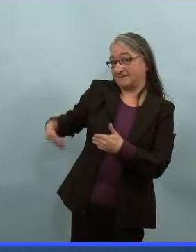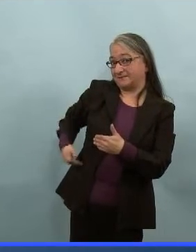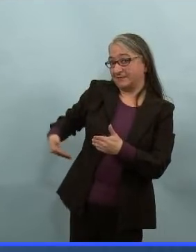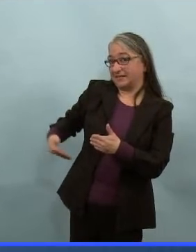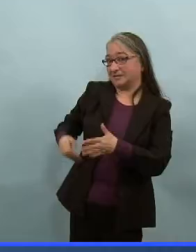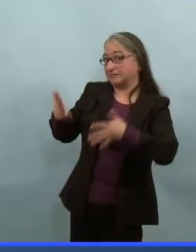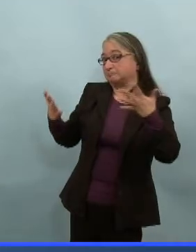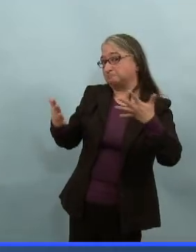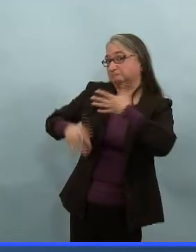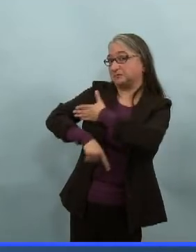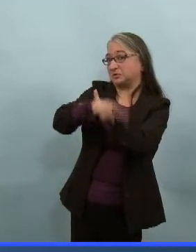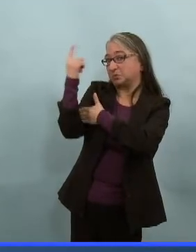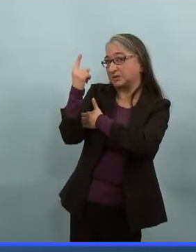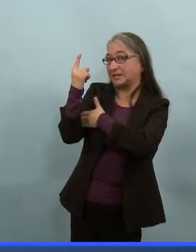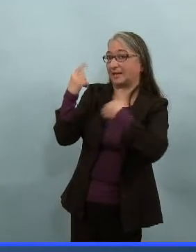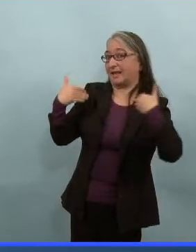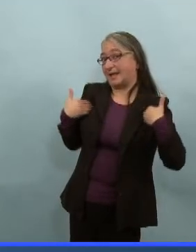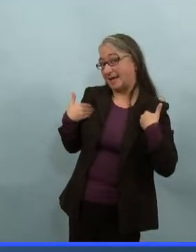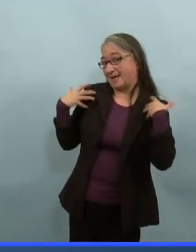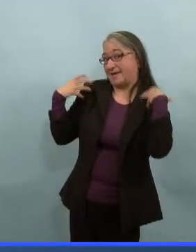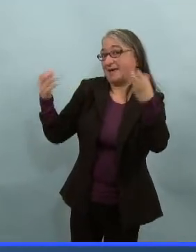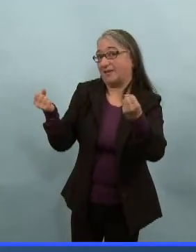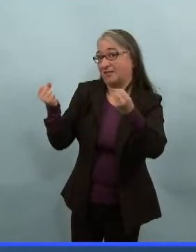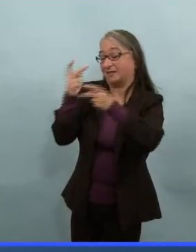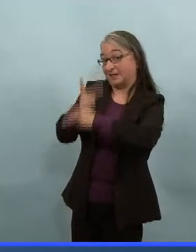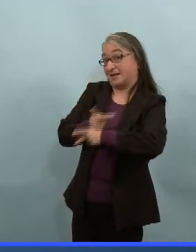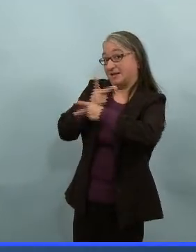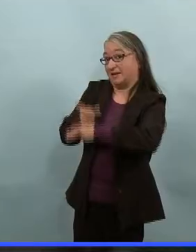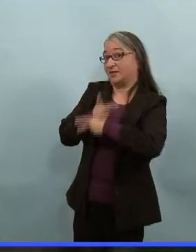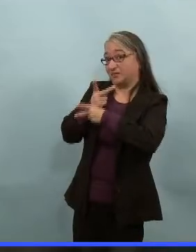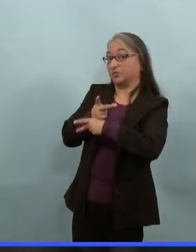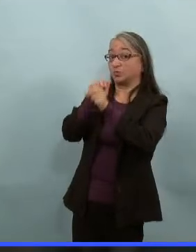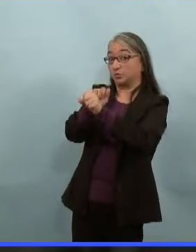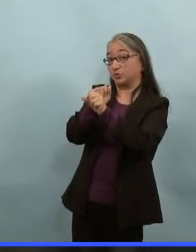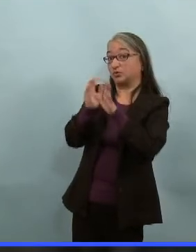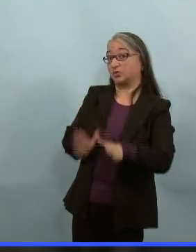healthcare workers that might be out sick or isolating i don't have that number but